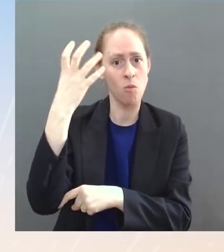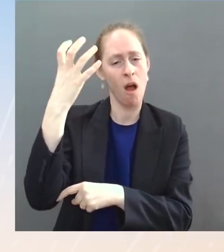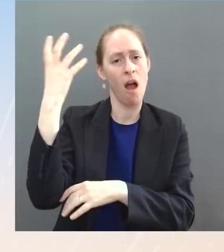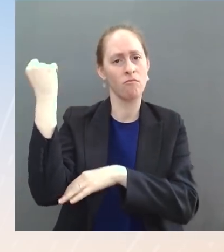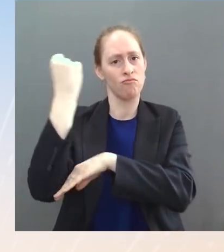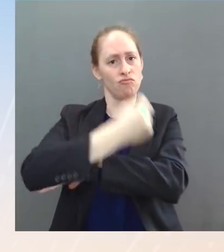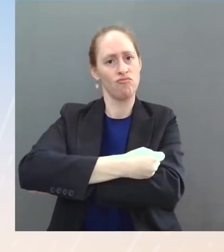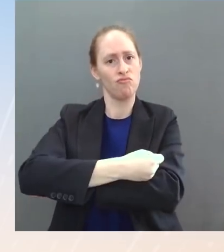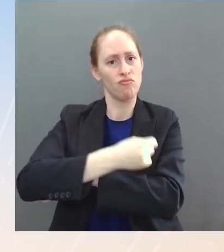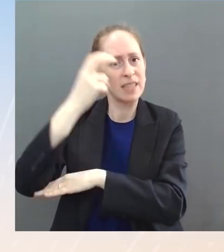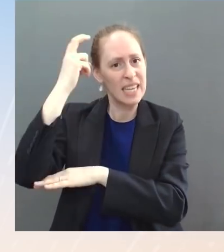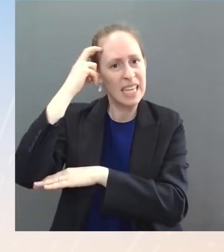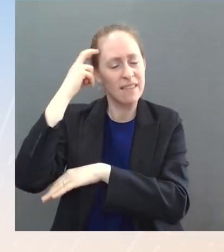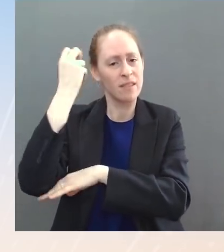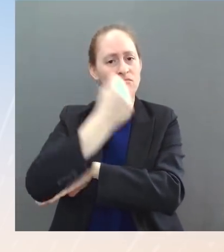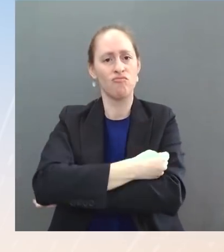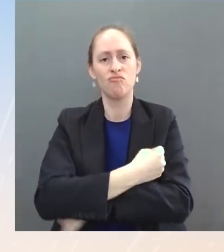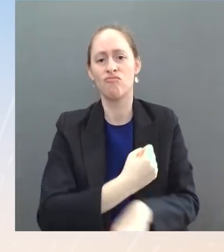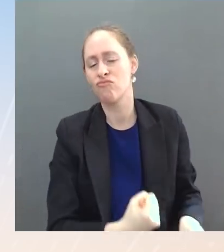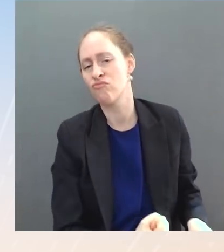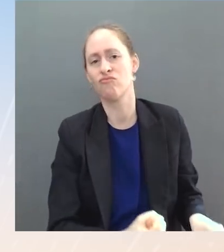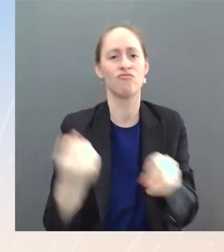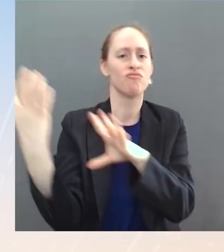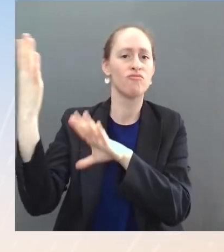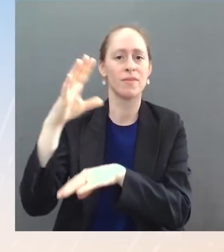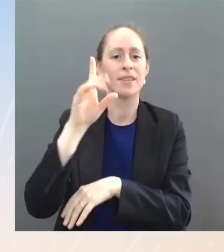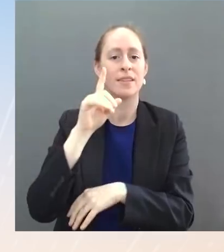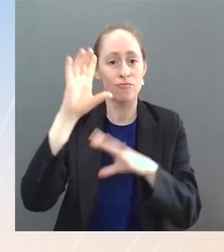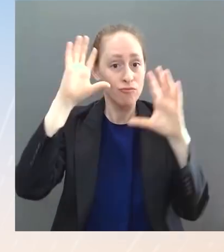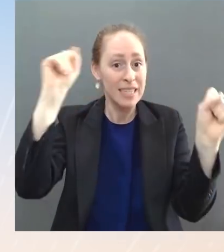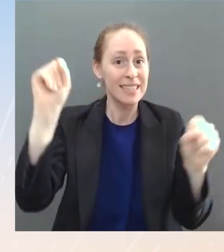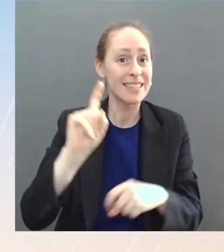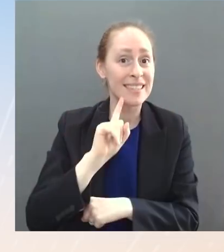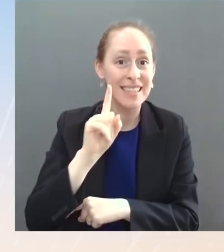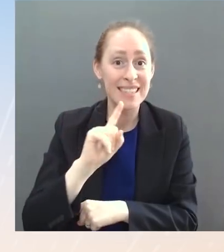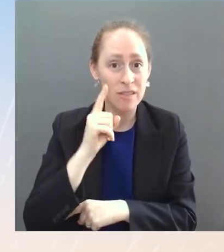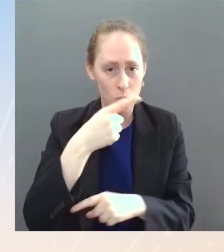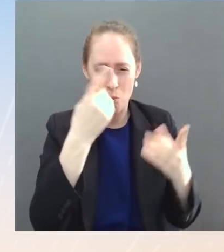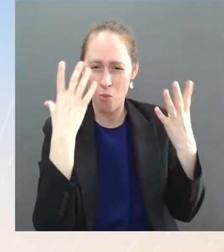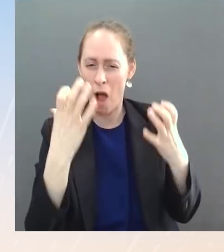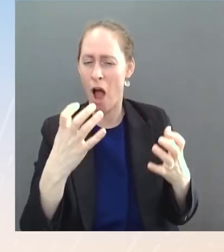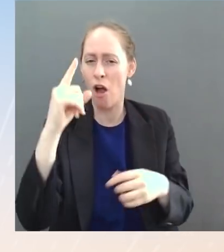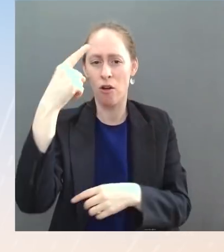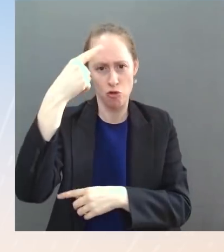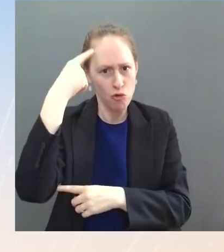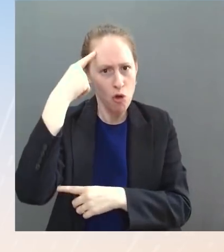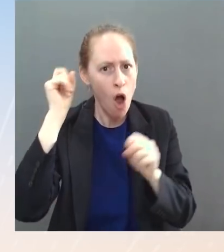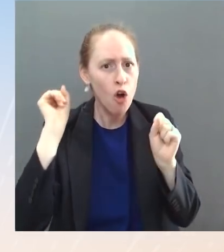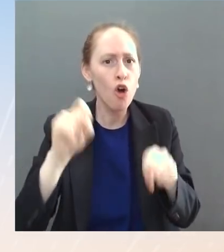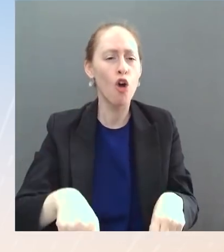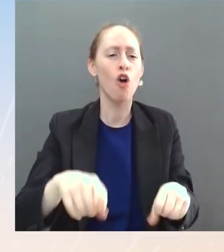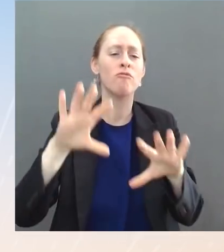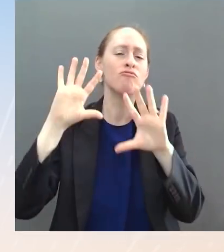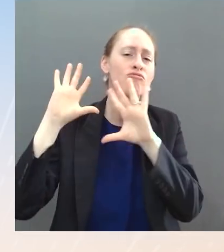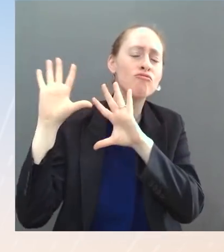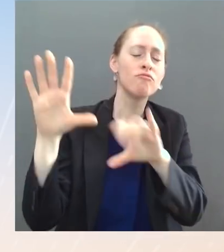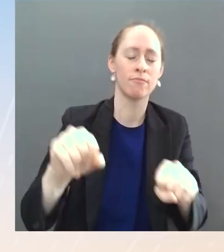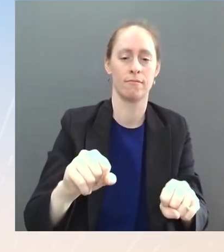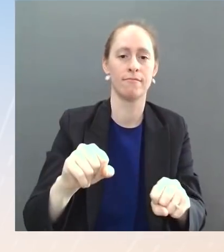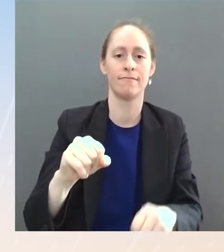these objectives swiftly and efficiently. But Russia did not account for the strength of the Ukrainian military and the Ukrainian people,